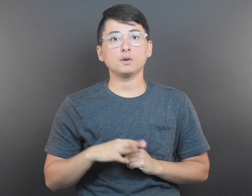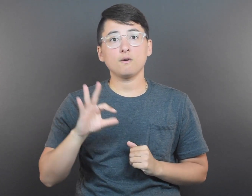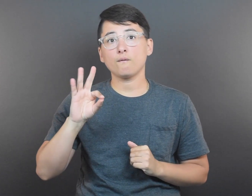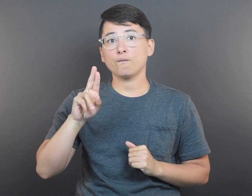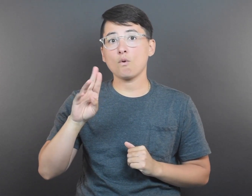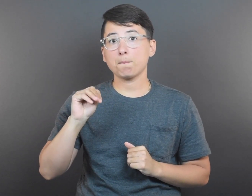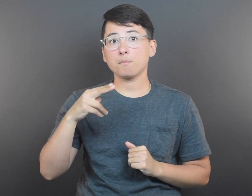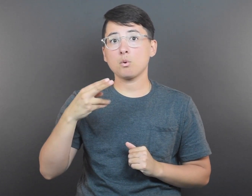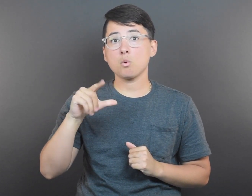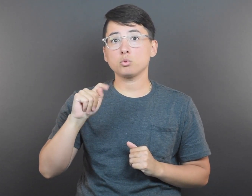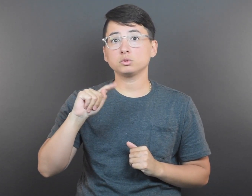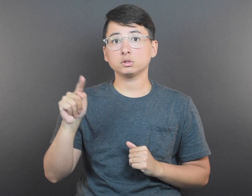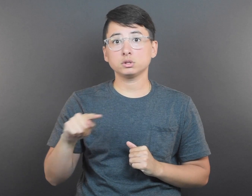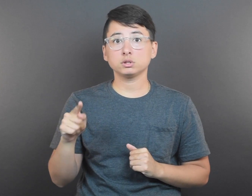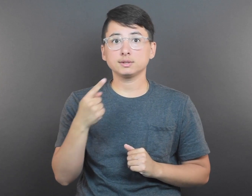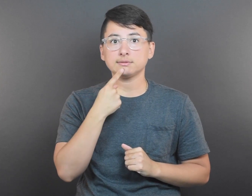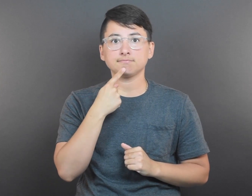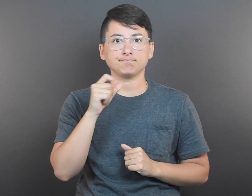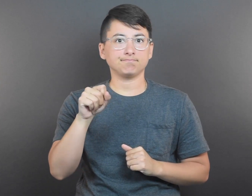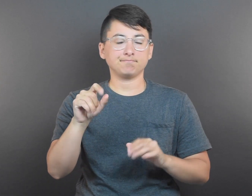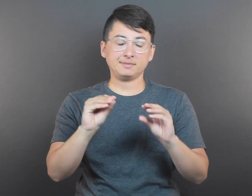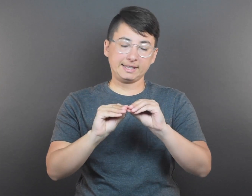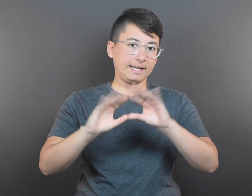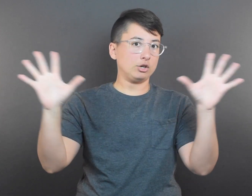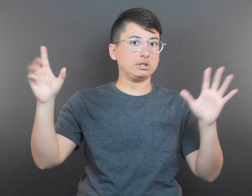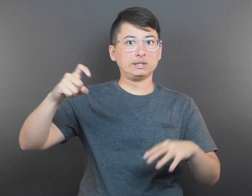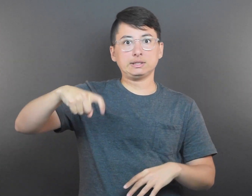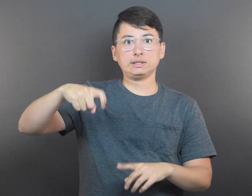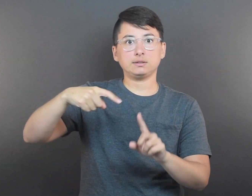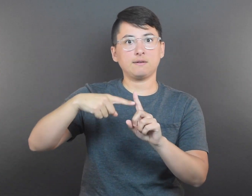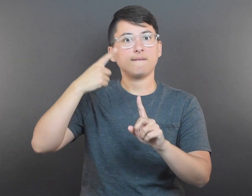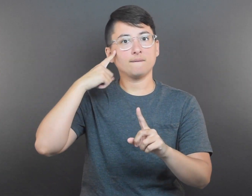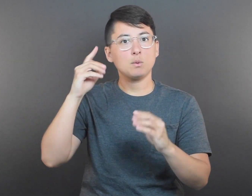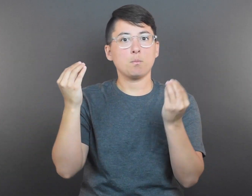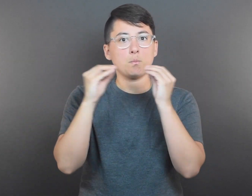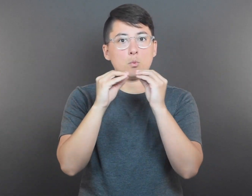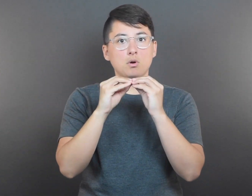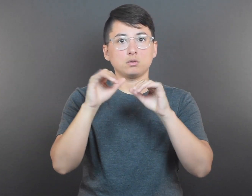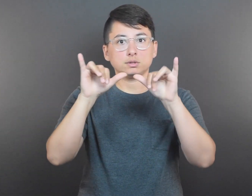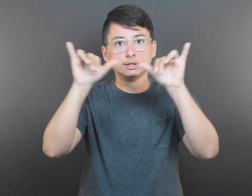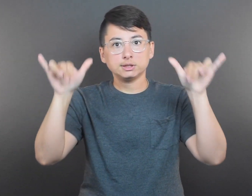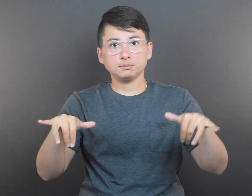It was “clear there was a need for more infrastructure for language services to help